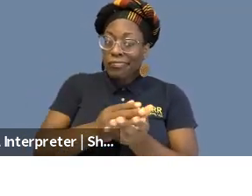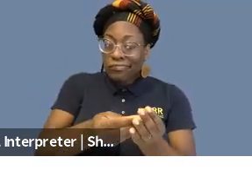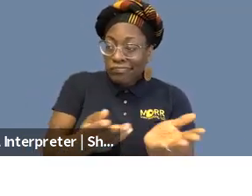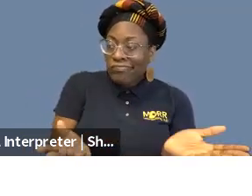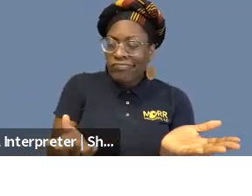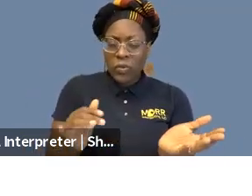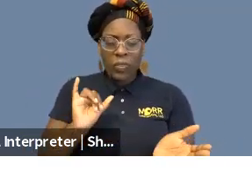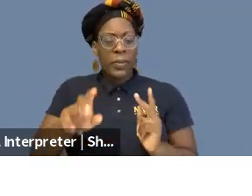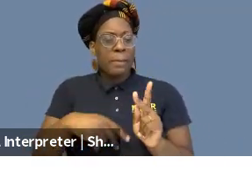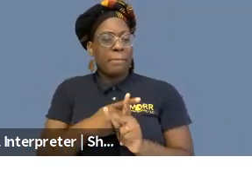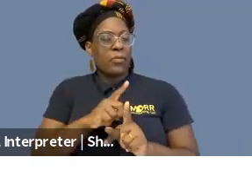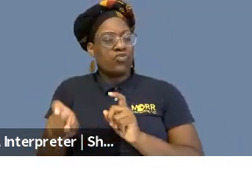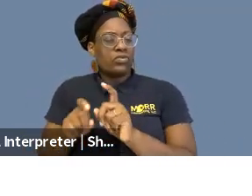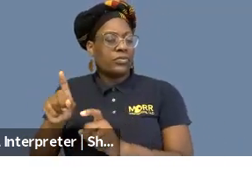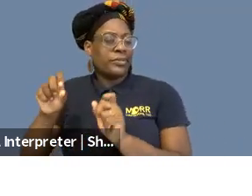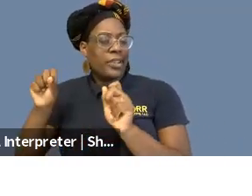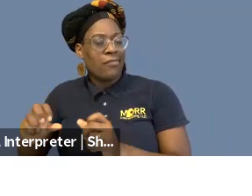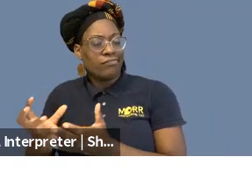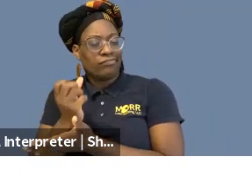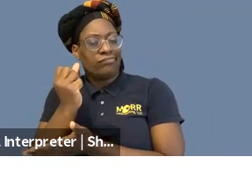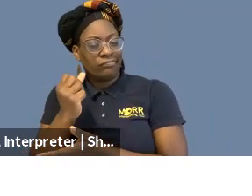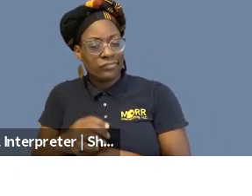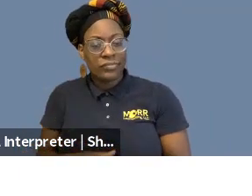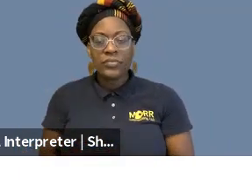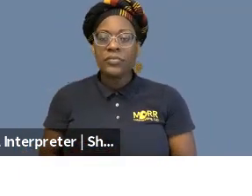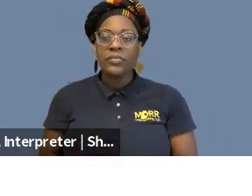Some basic design principles can help consultants identify places for